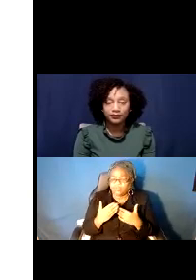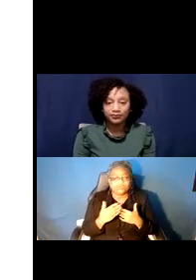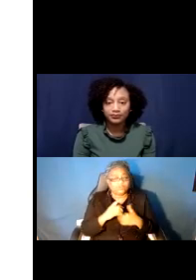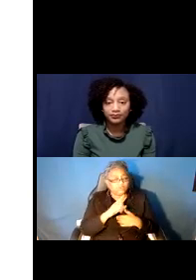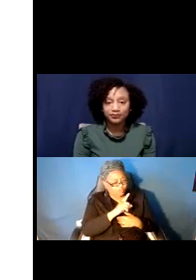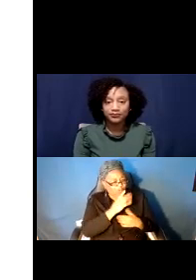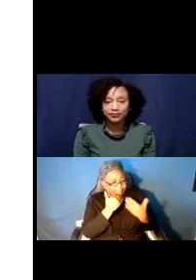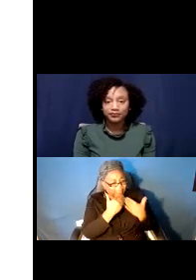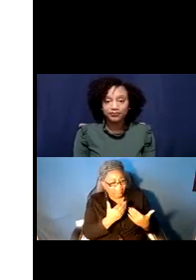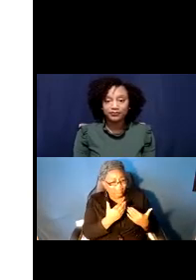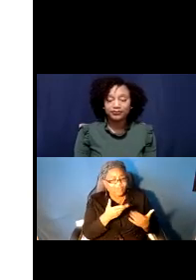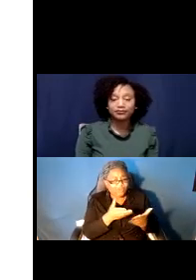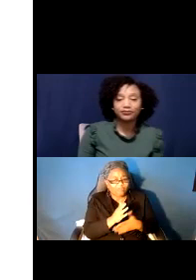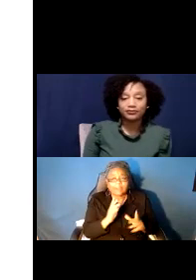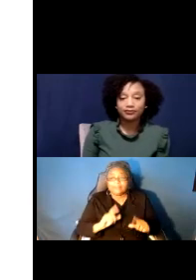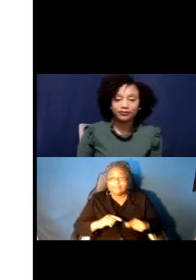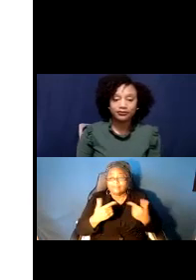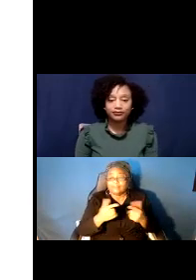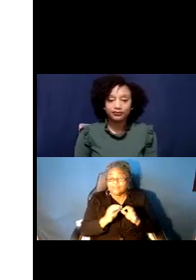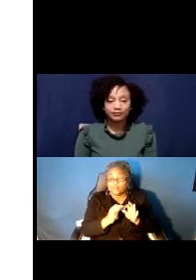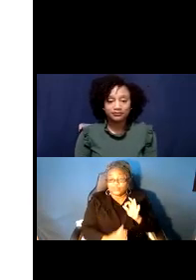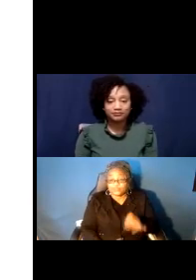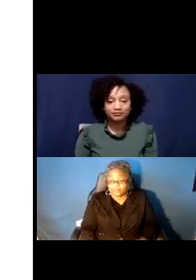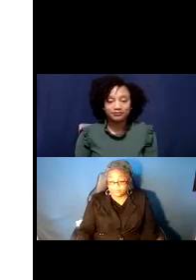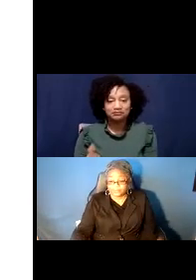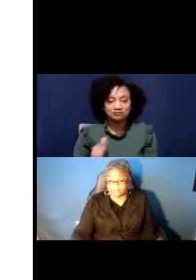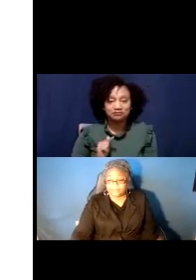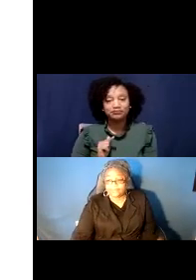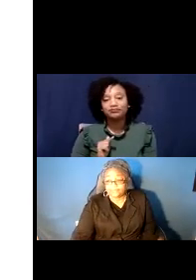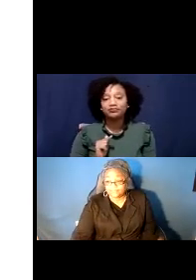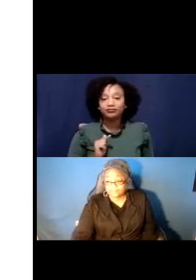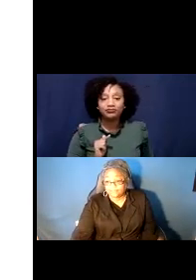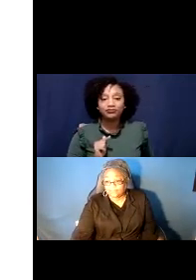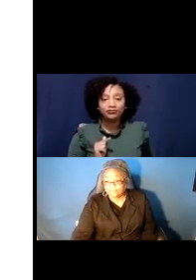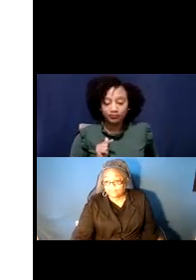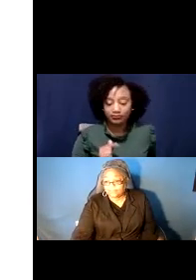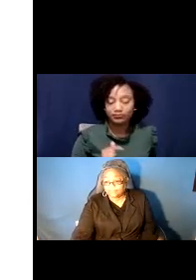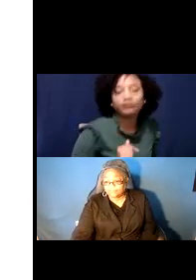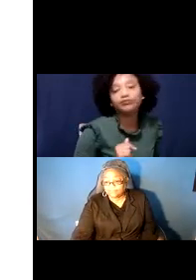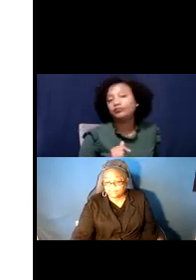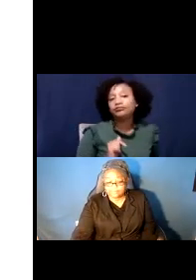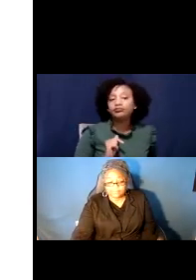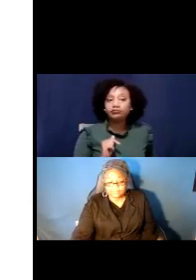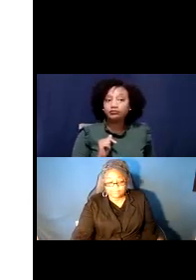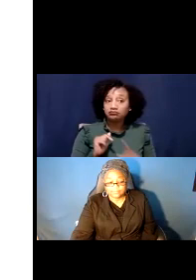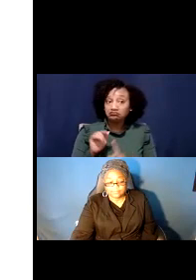All right, did that video share and spotlighting work? Not yet but I'm gonna try